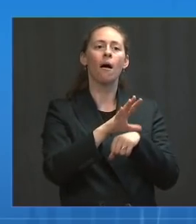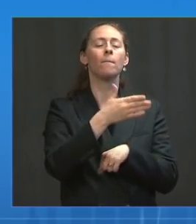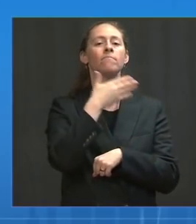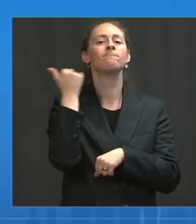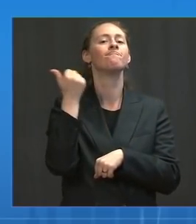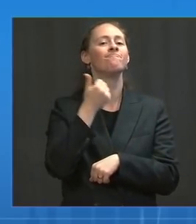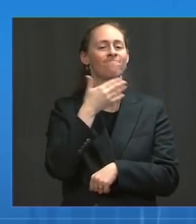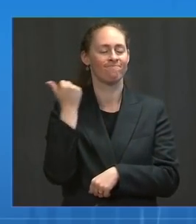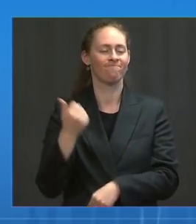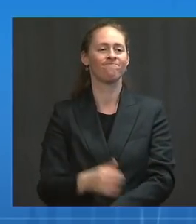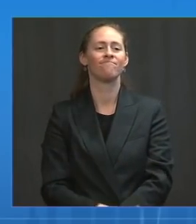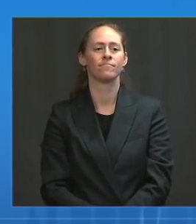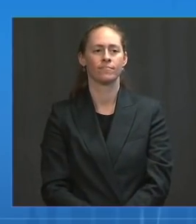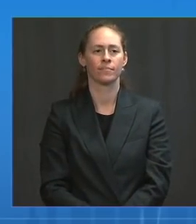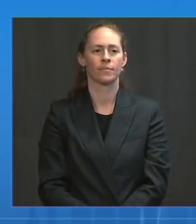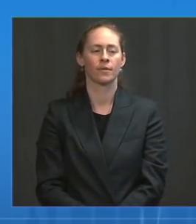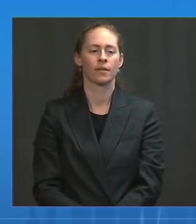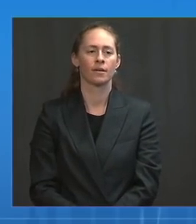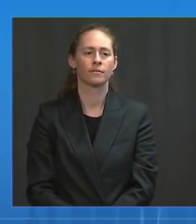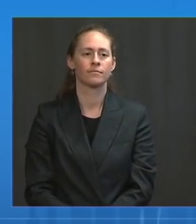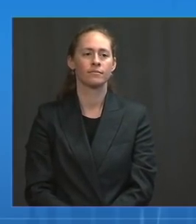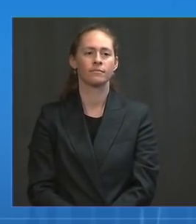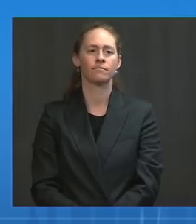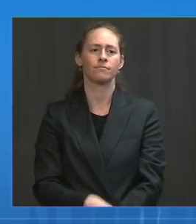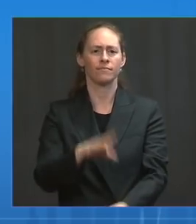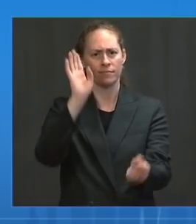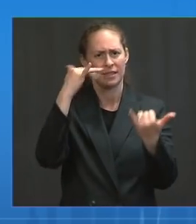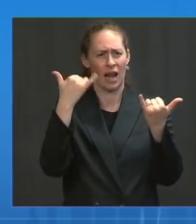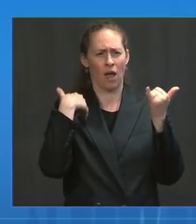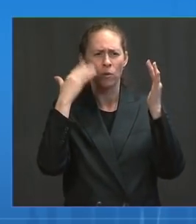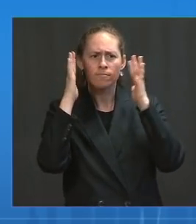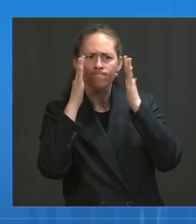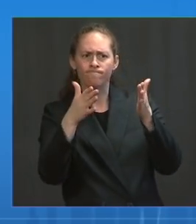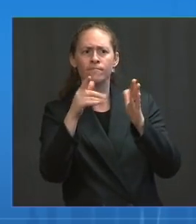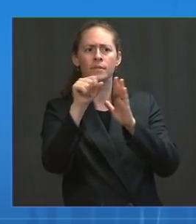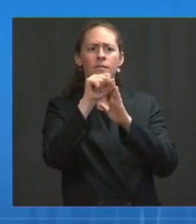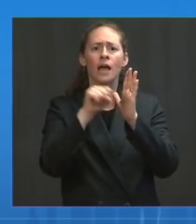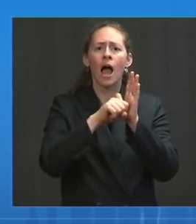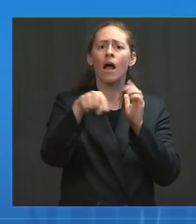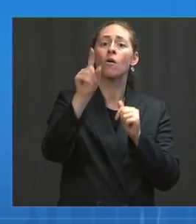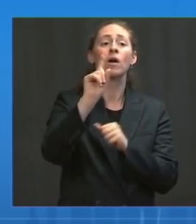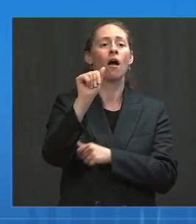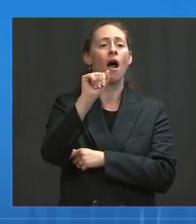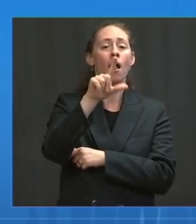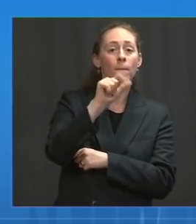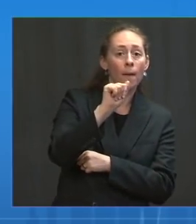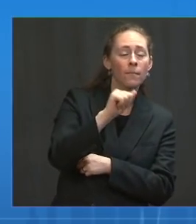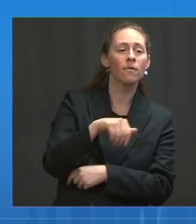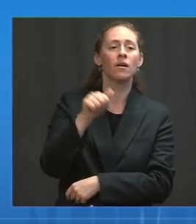We focused much of this work in states, including Alabama, Arizona, Florida, Georgia and Texas,